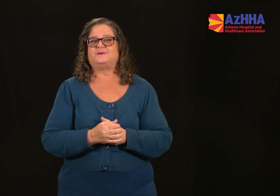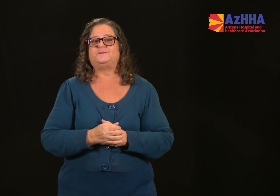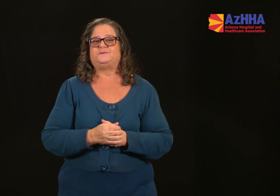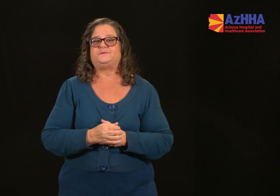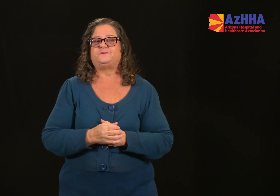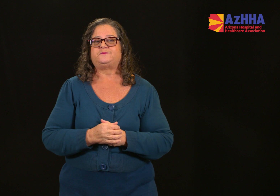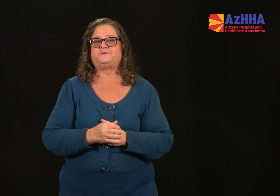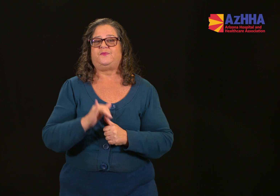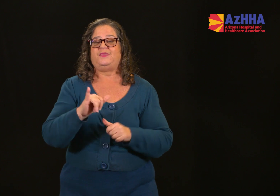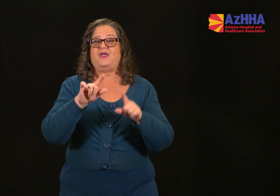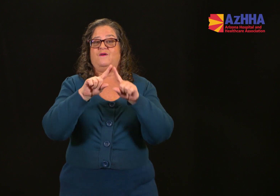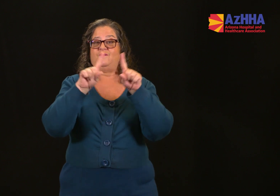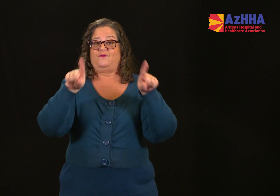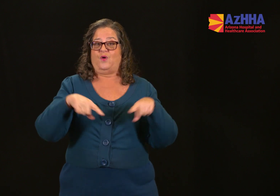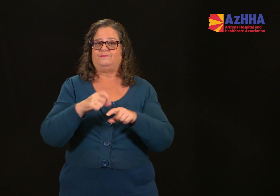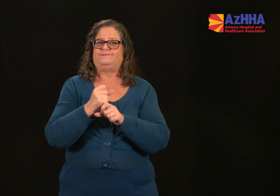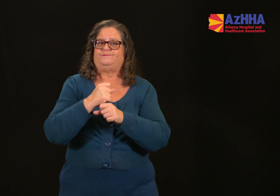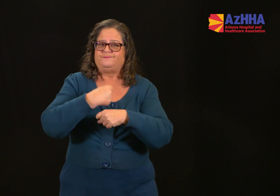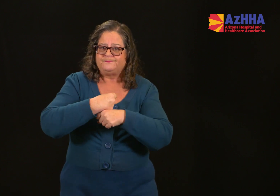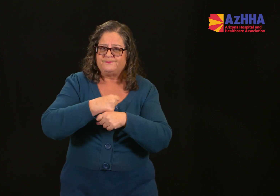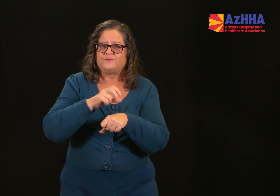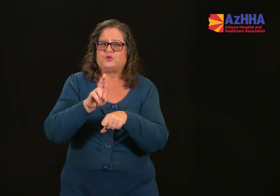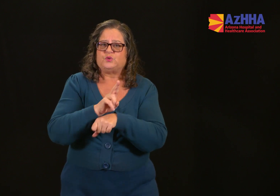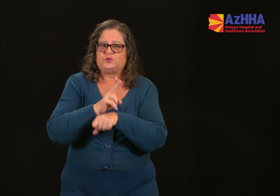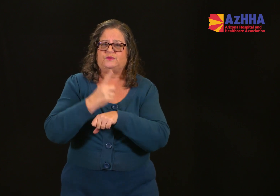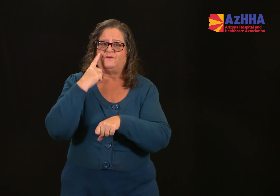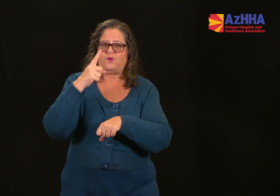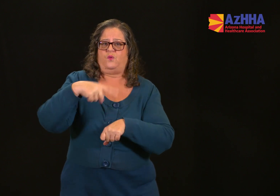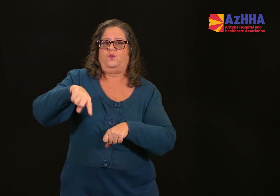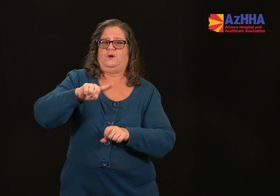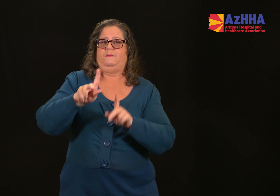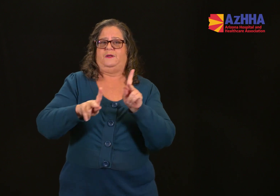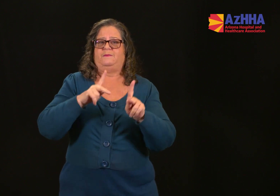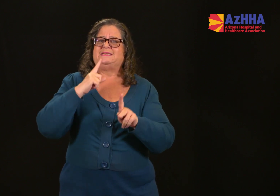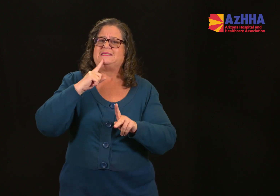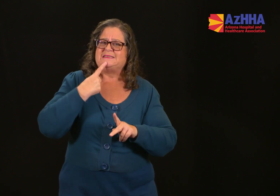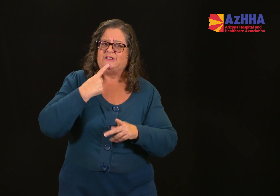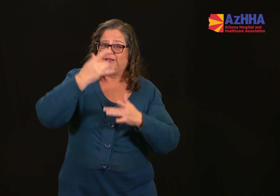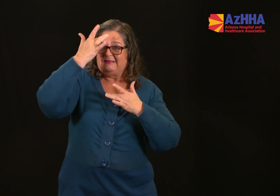This form is designed to be utilized by those with serious illness or frailty -